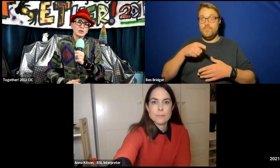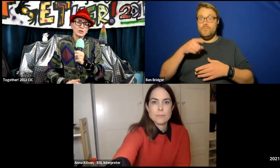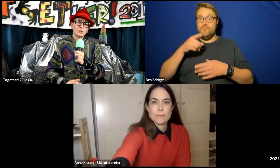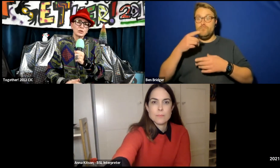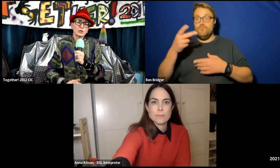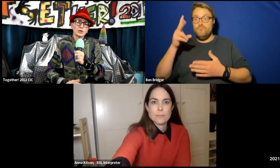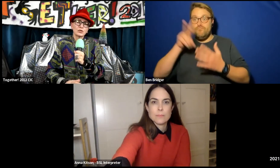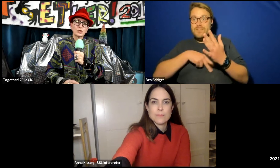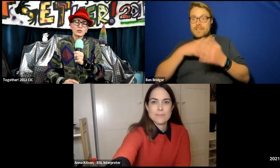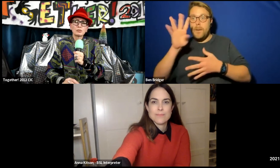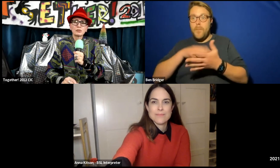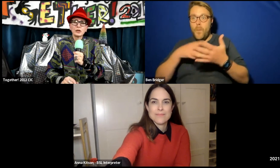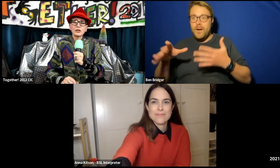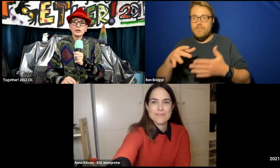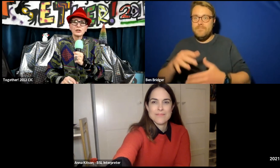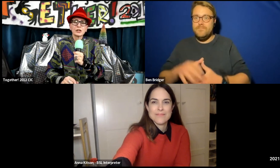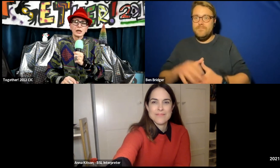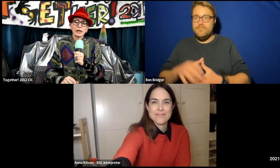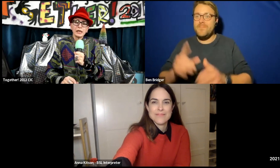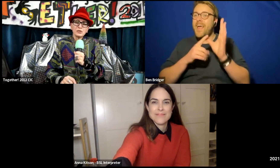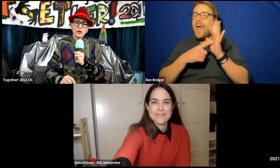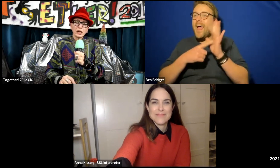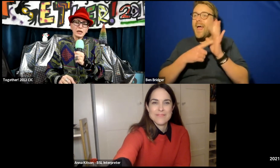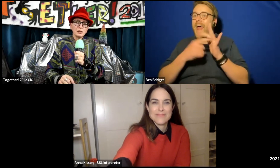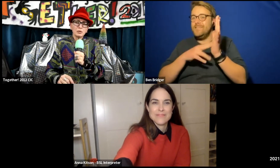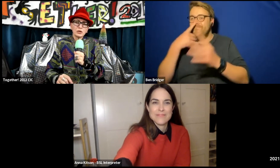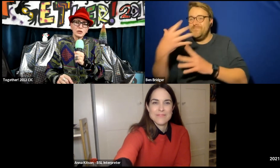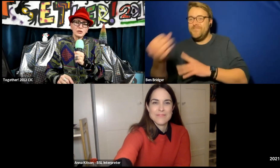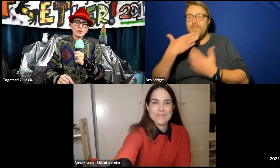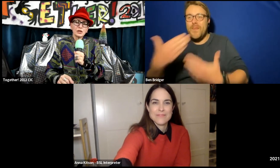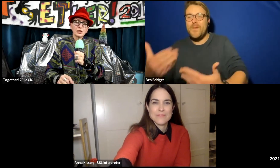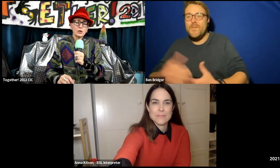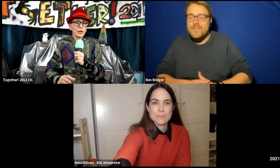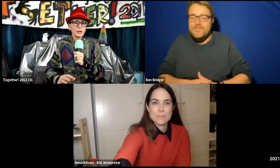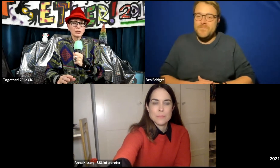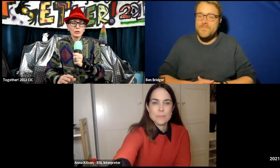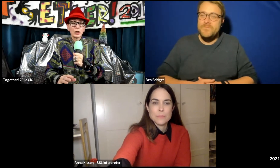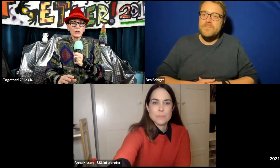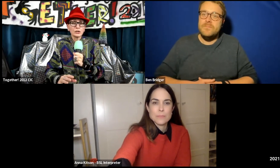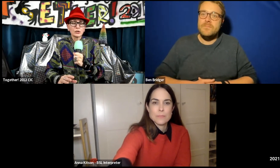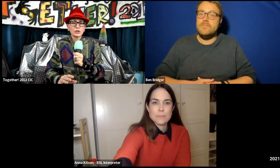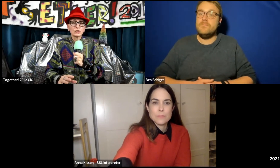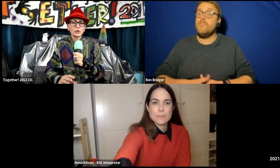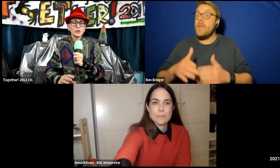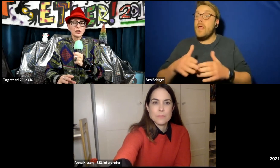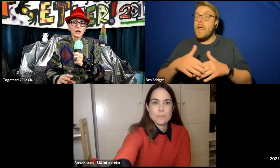Alison you can just switch yourself off, brilliant. If anybody is, anybody who hasn't read, first of all, if you